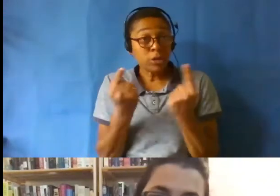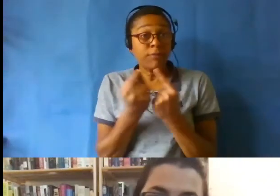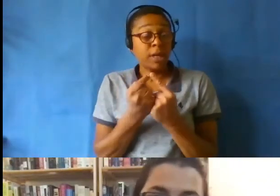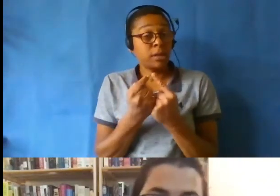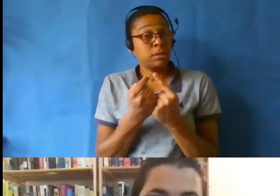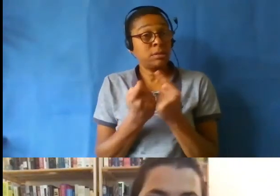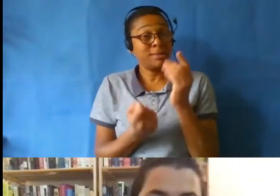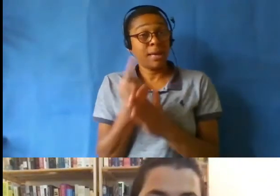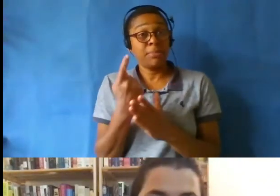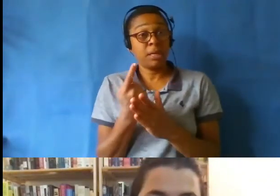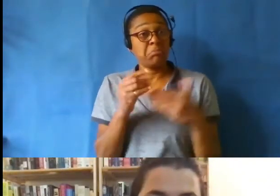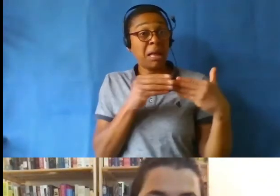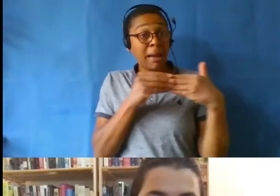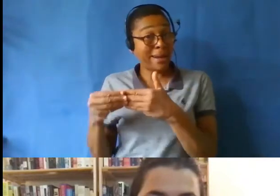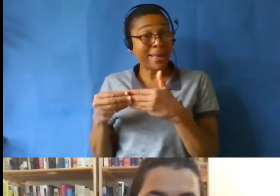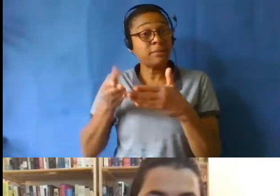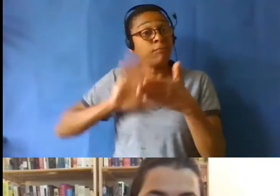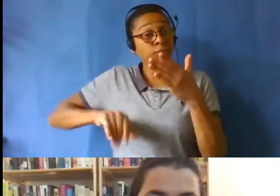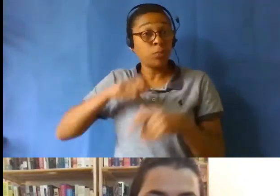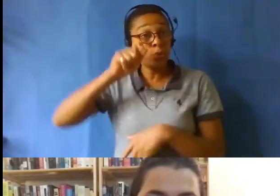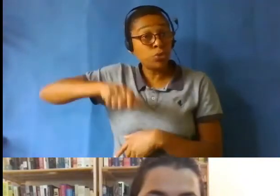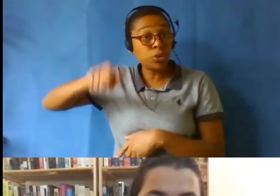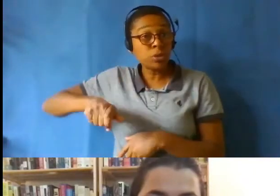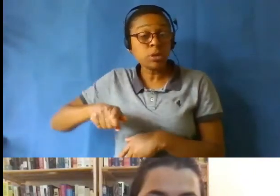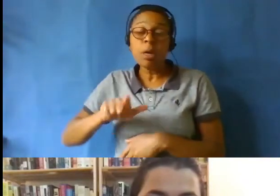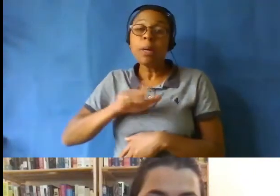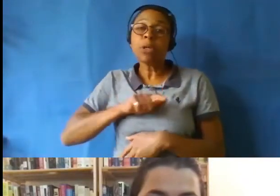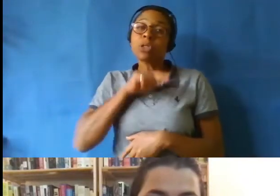who at one are experiencing massive distress and then are also having